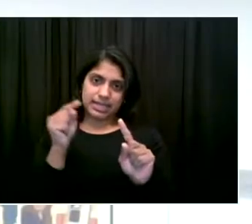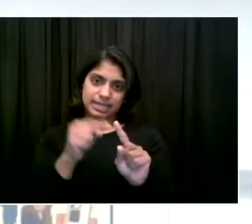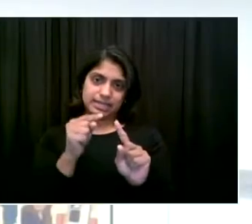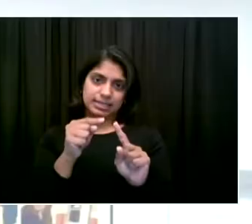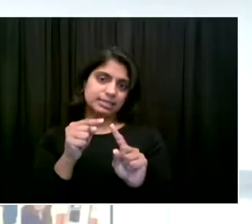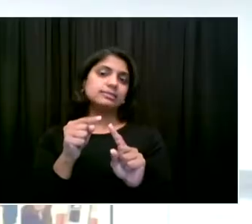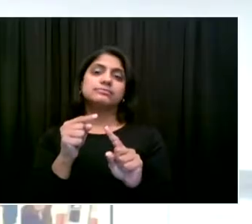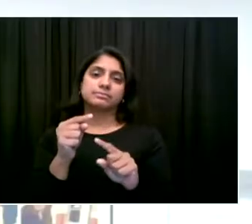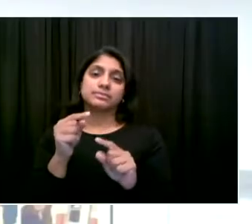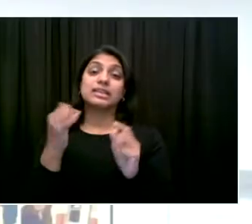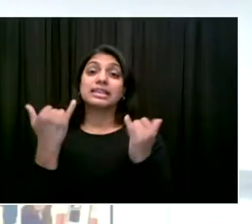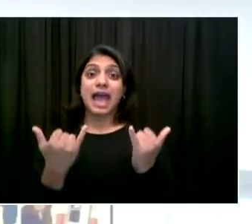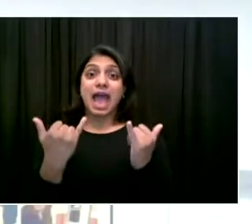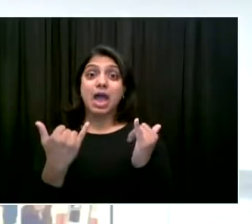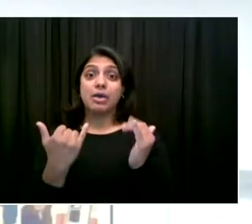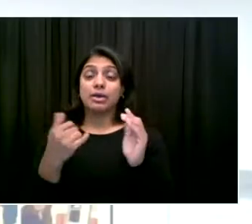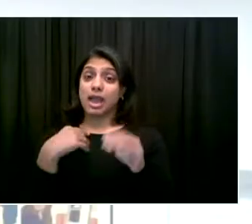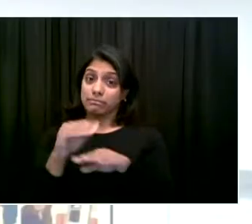IS ON MAKING THAT AS SAFE AS